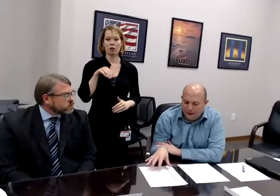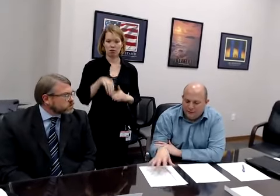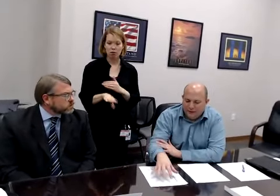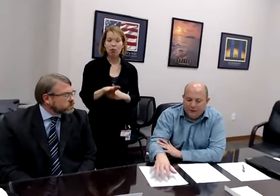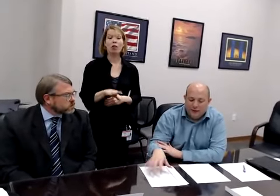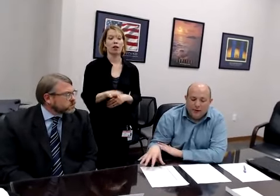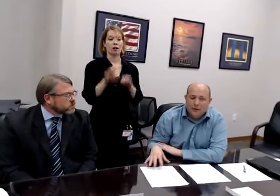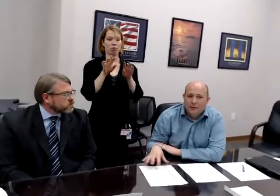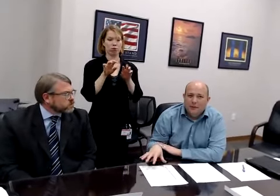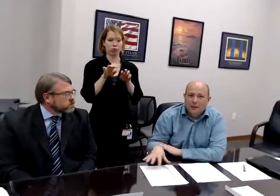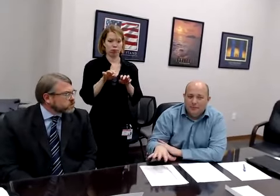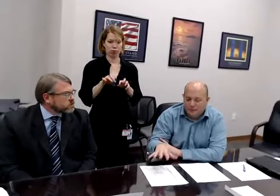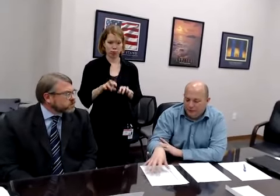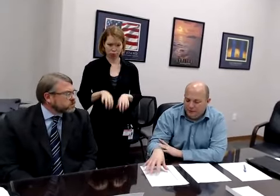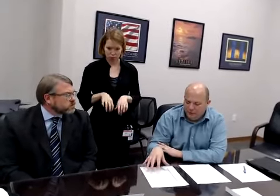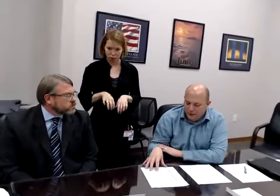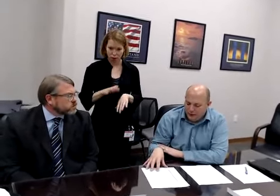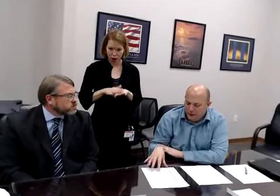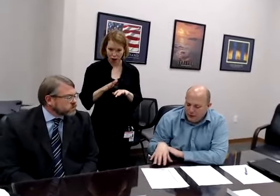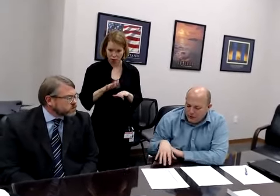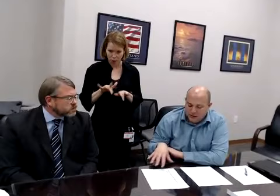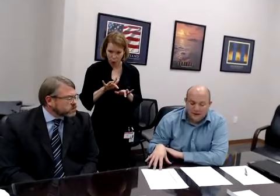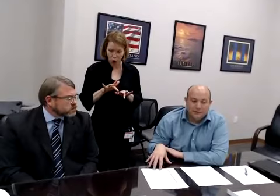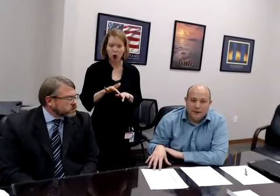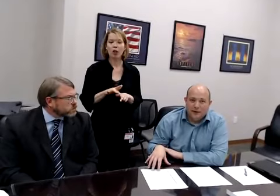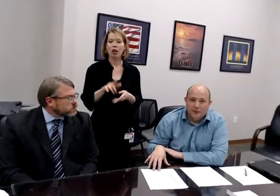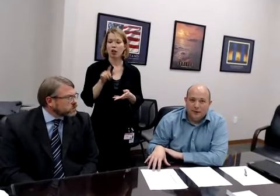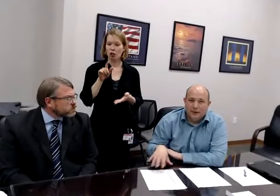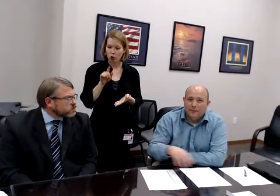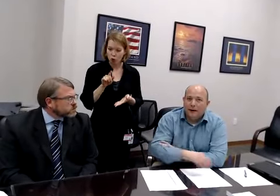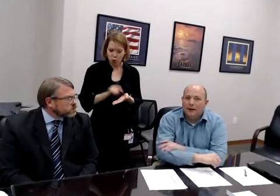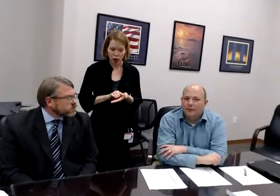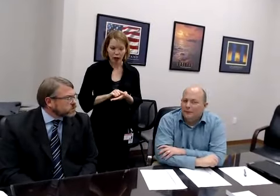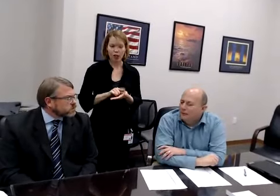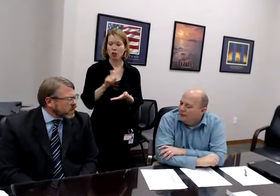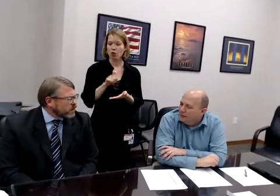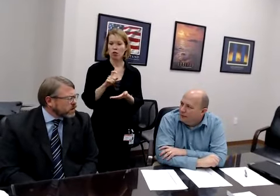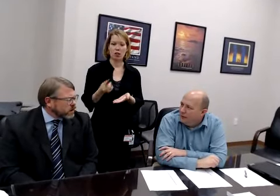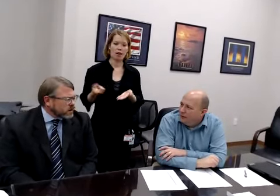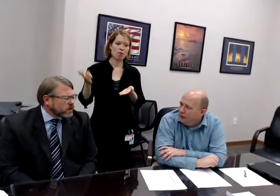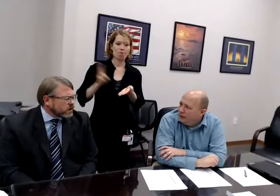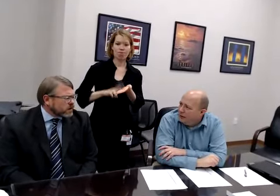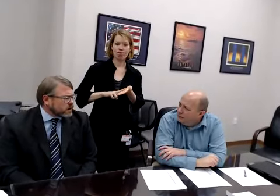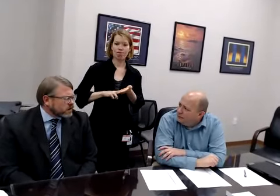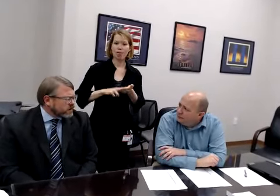that off and everything will already be prefilled and you just have to make that mark at the bottom of the form after you print it out.